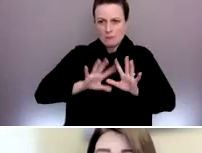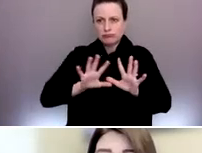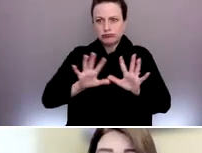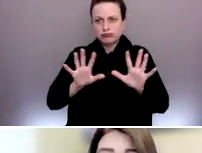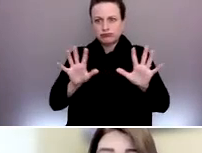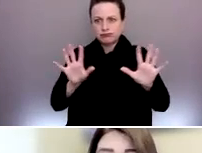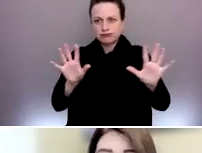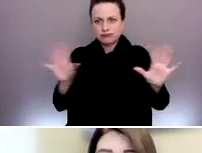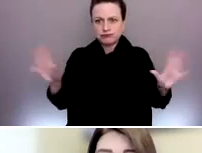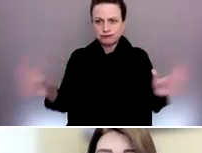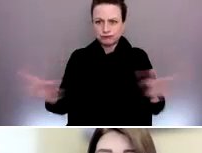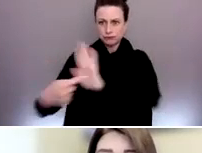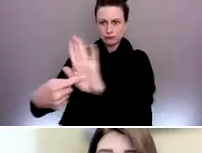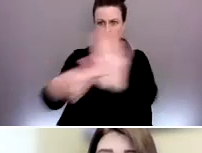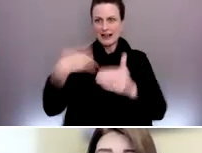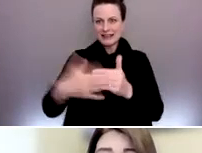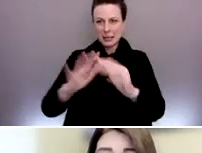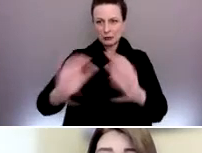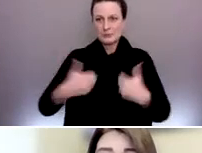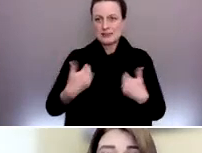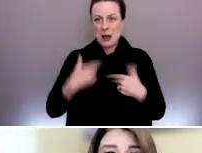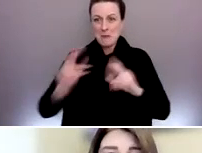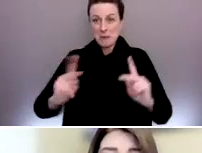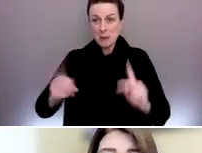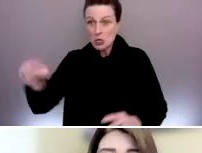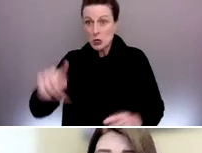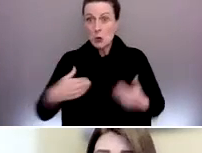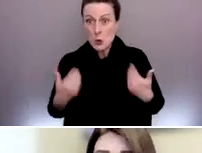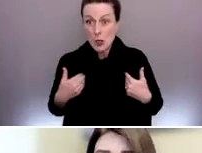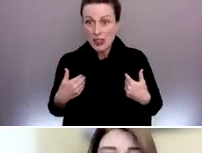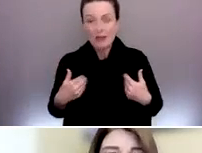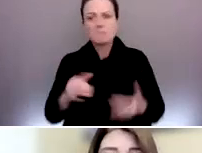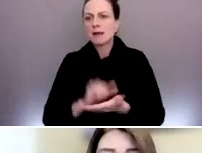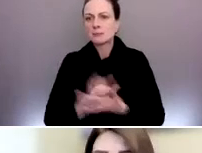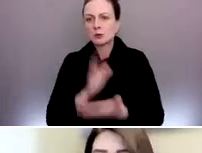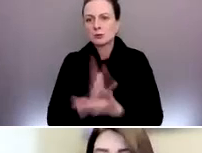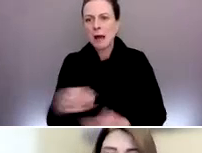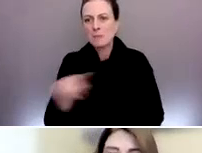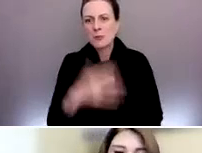way for the next generations of our people. You are native youth and are unstoppable. Thank you. DR